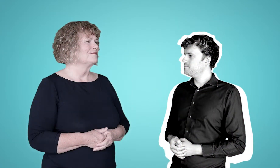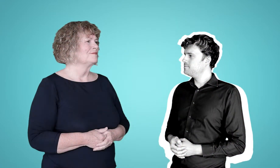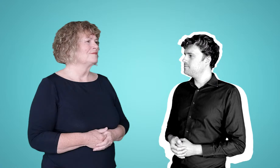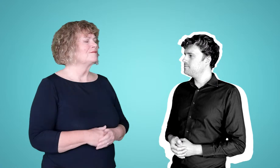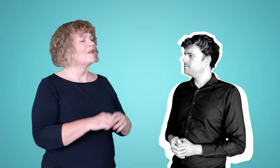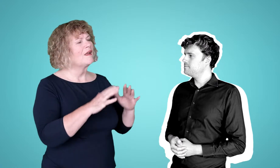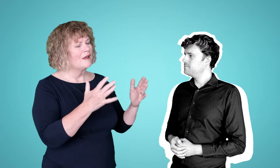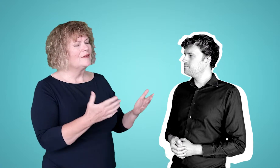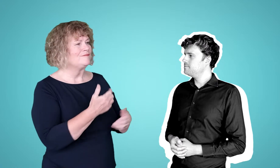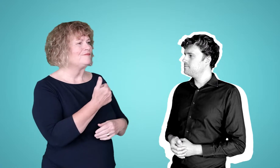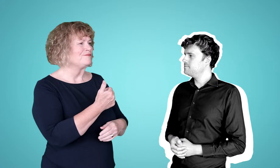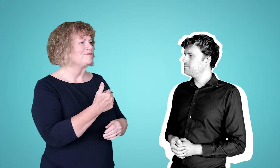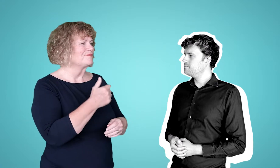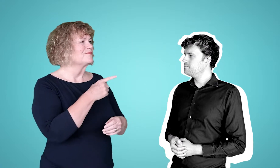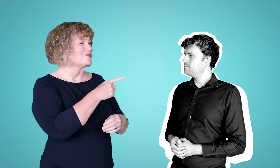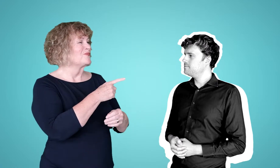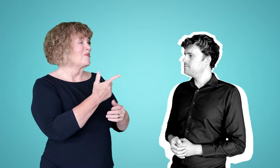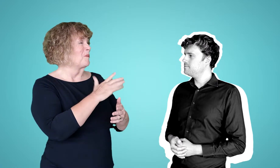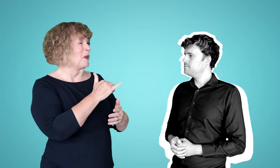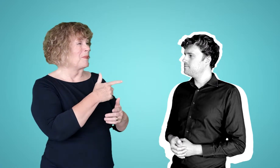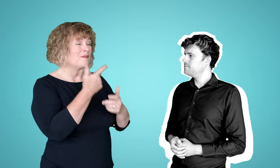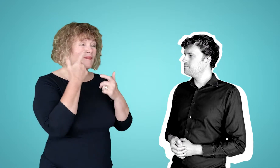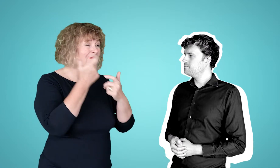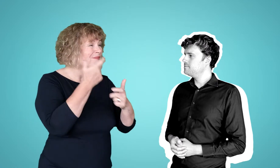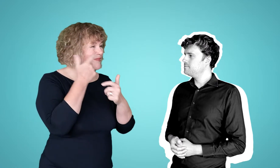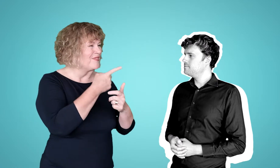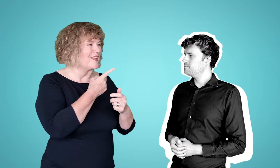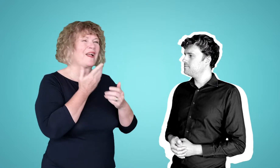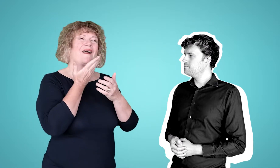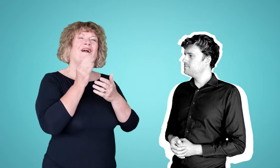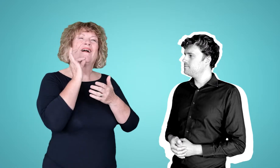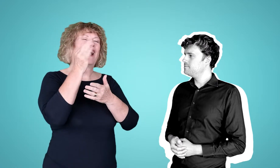You have stopped caring for the person you claimed for.